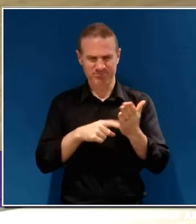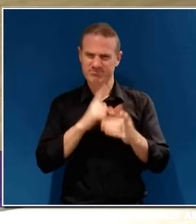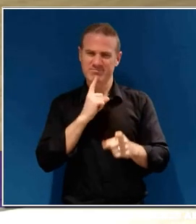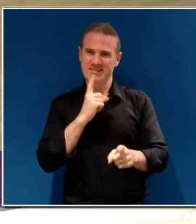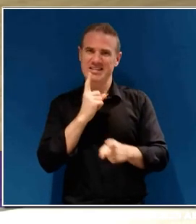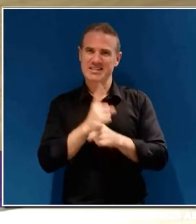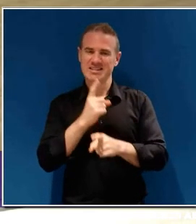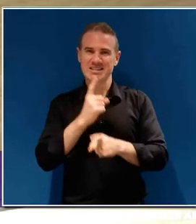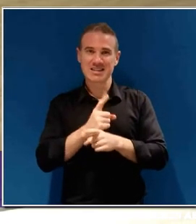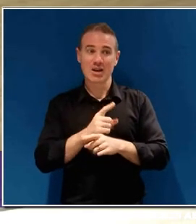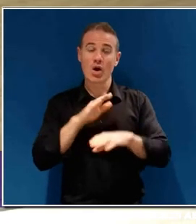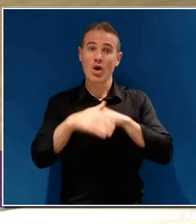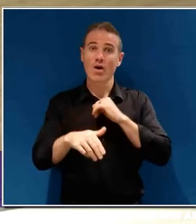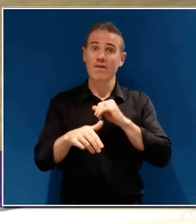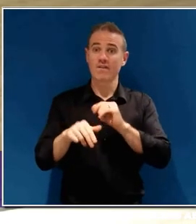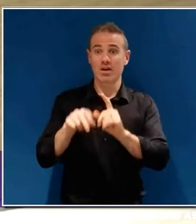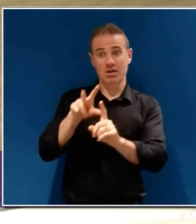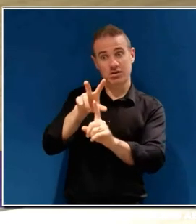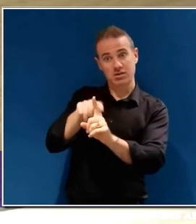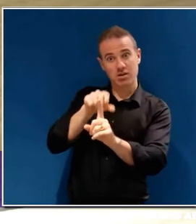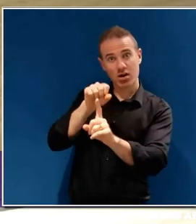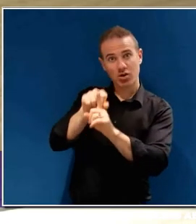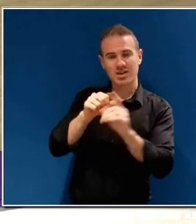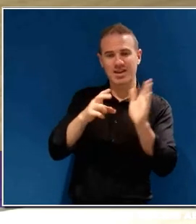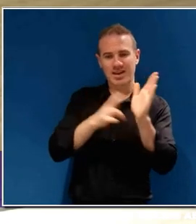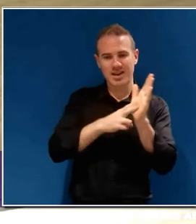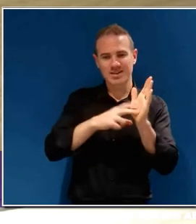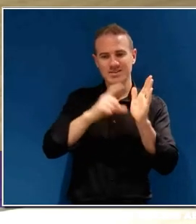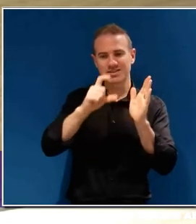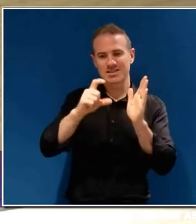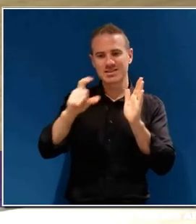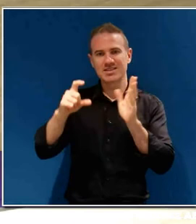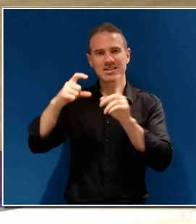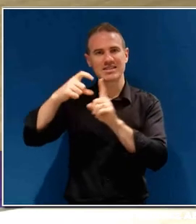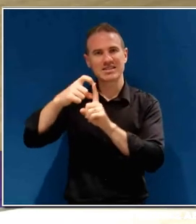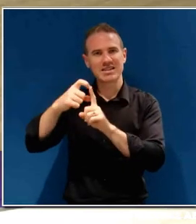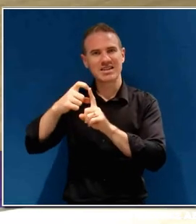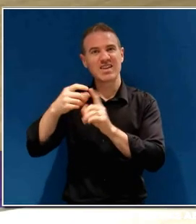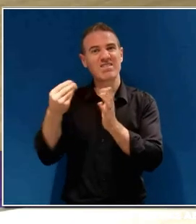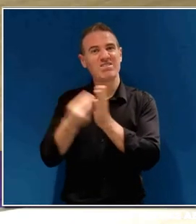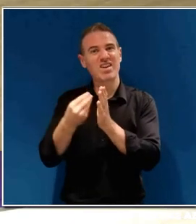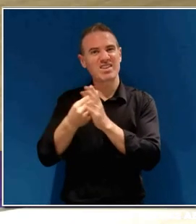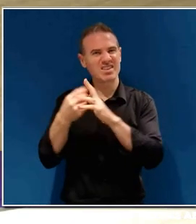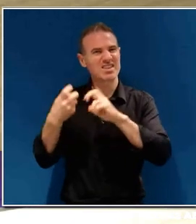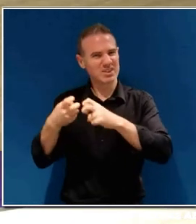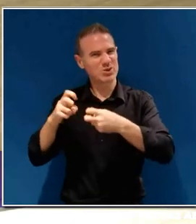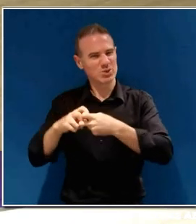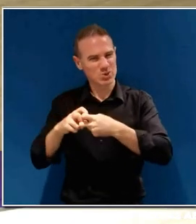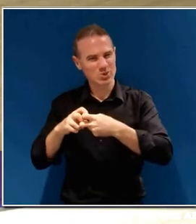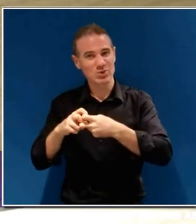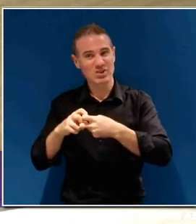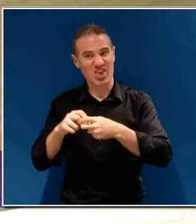funding issues, and using exclusionary discipline to build a case around a child.